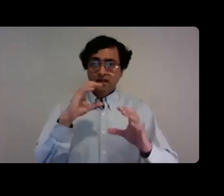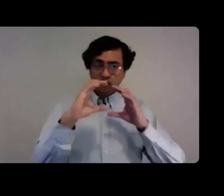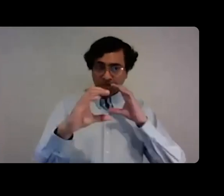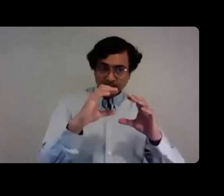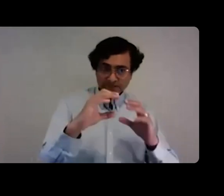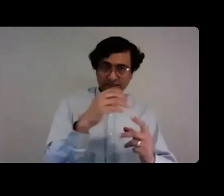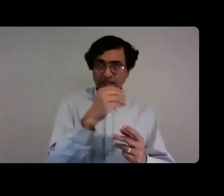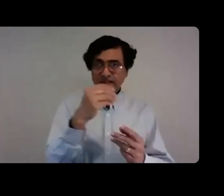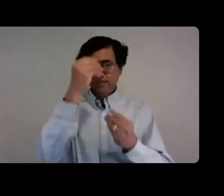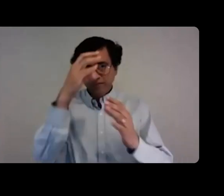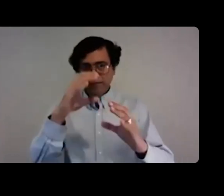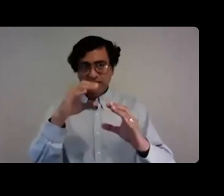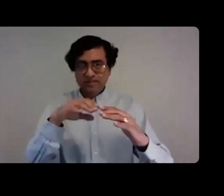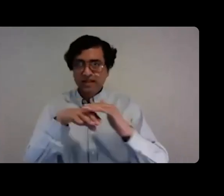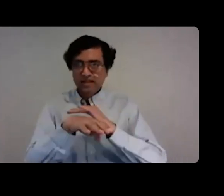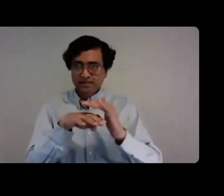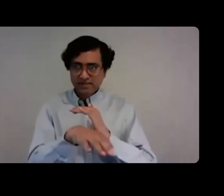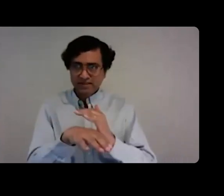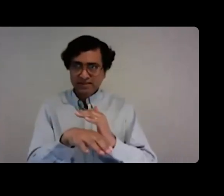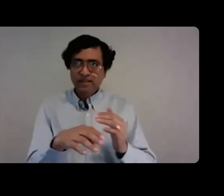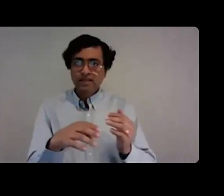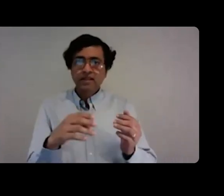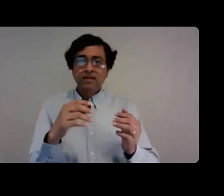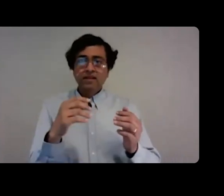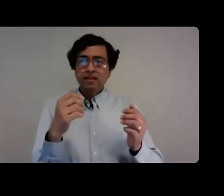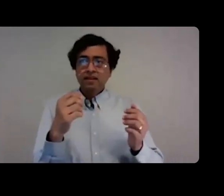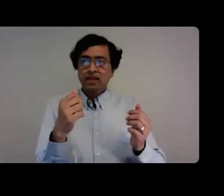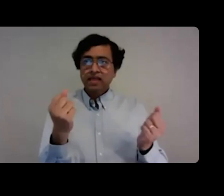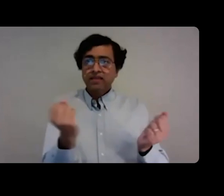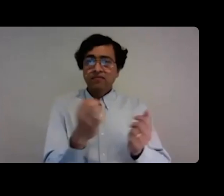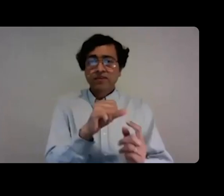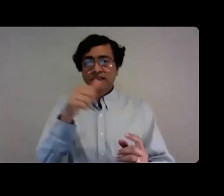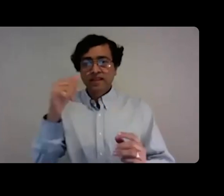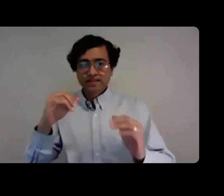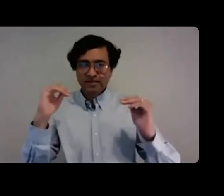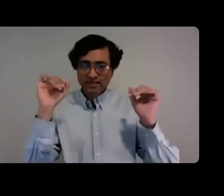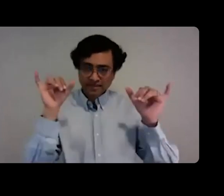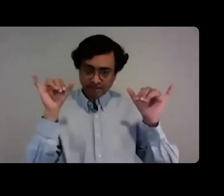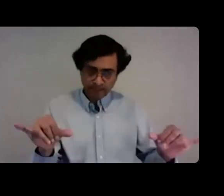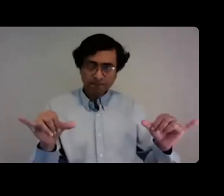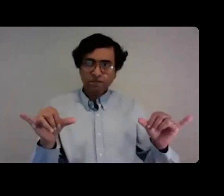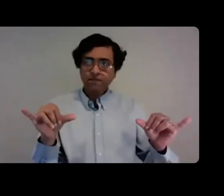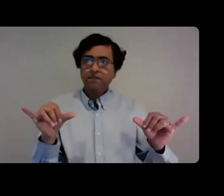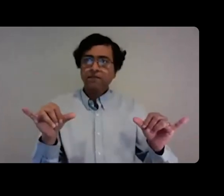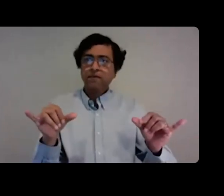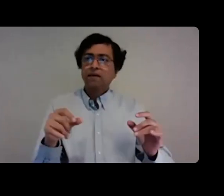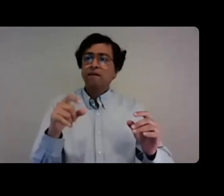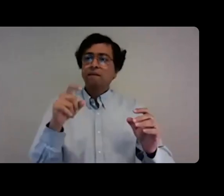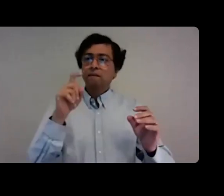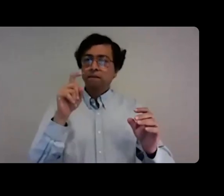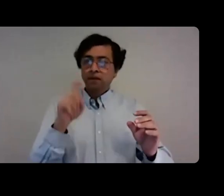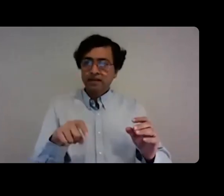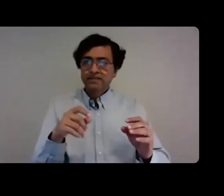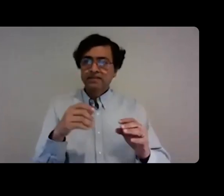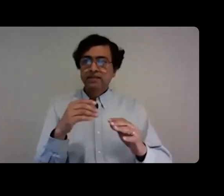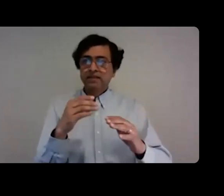So communication and information accessibility, all other things